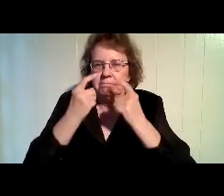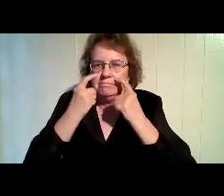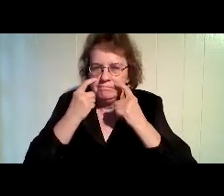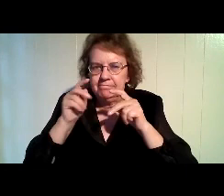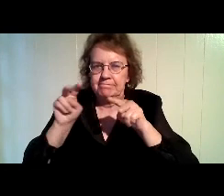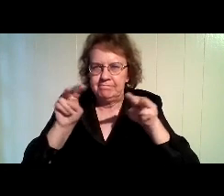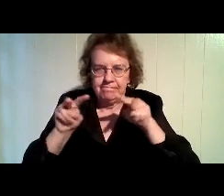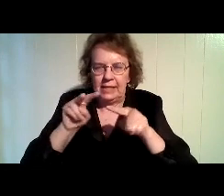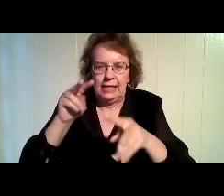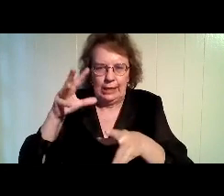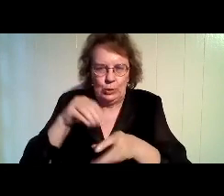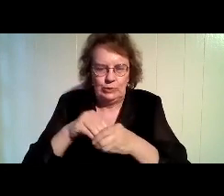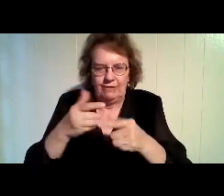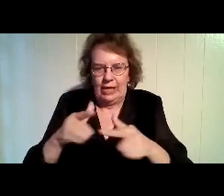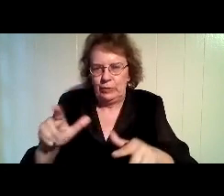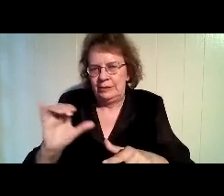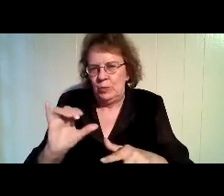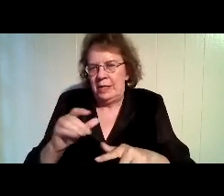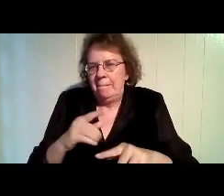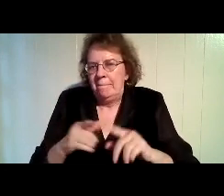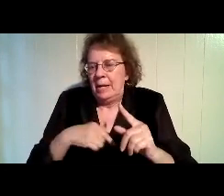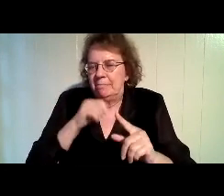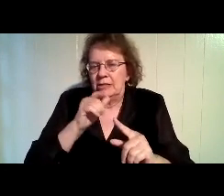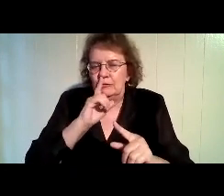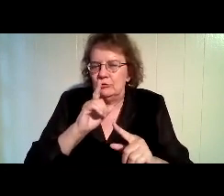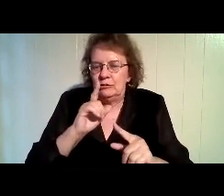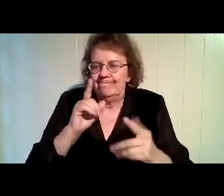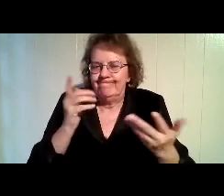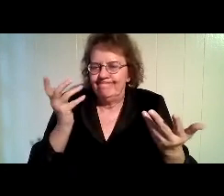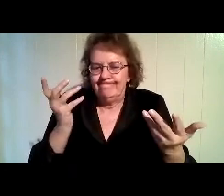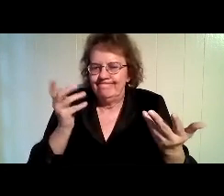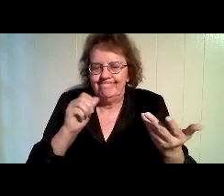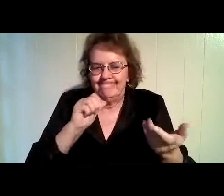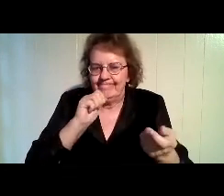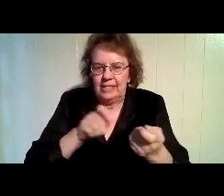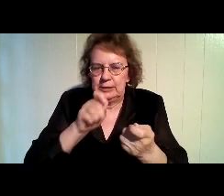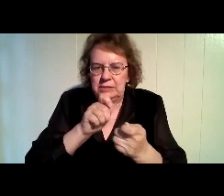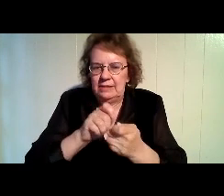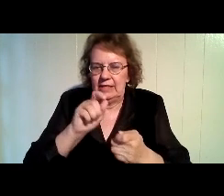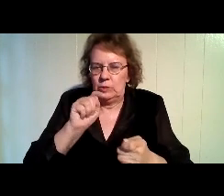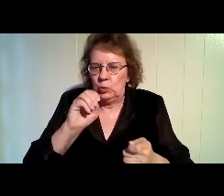language as well, but. I'm not positive there's not a specific UM tool that I have for